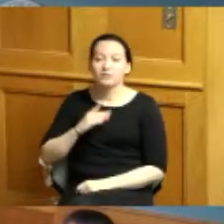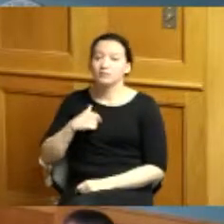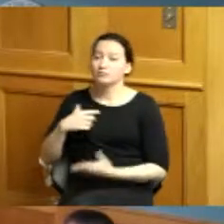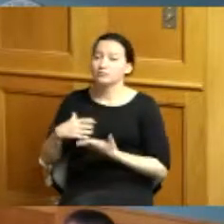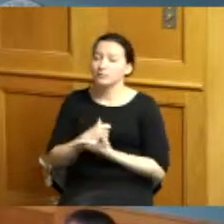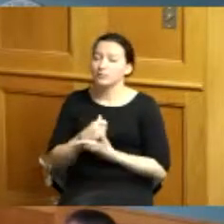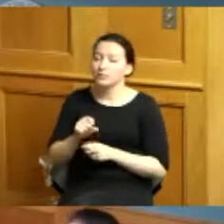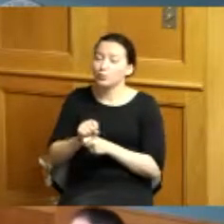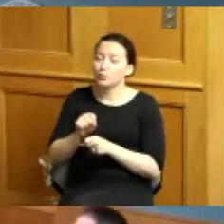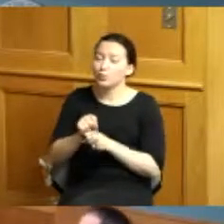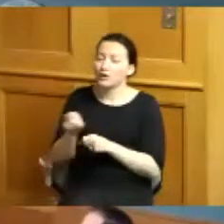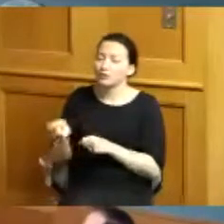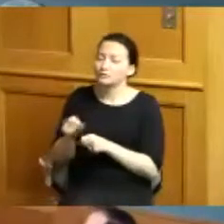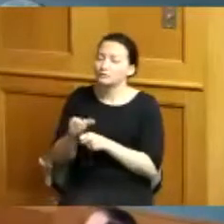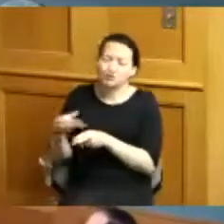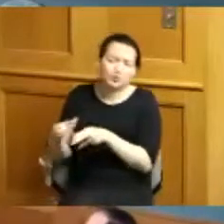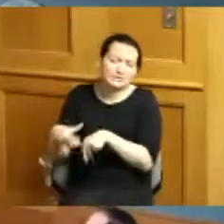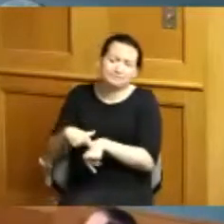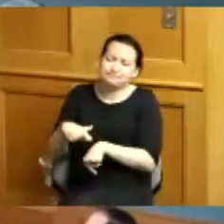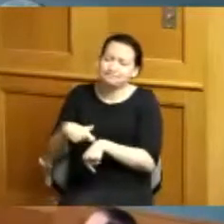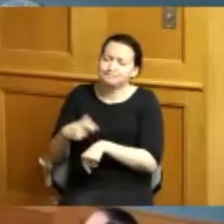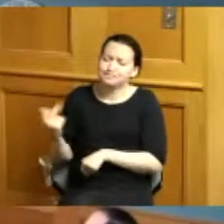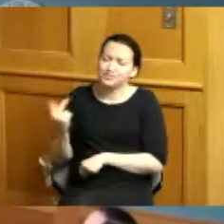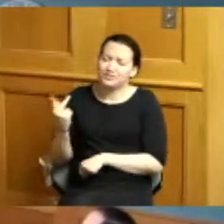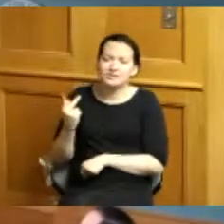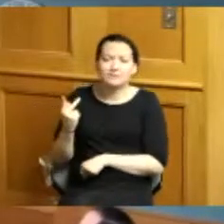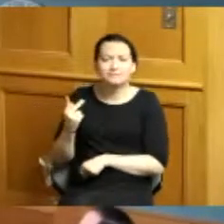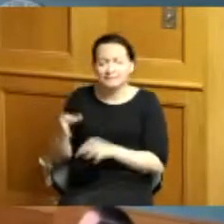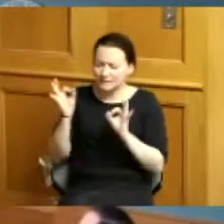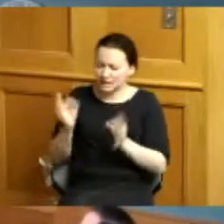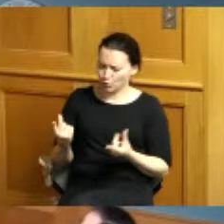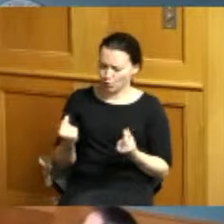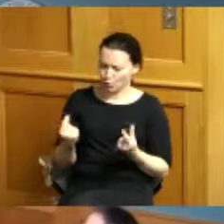with Pat for a short amount of time when we were just deciding what to do with our American Rescue